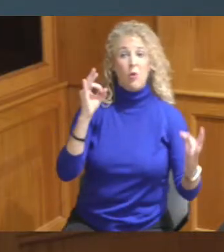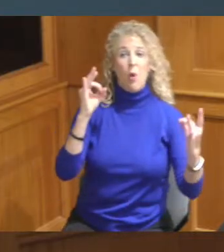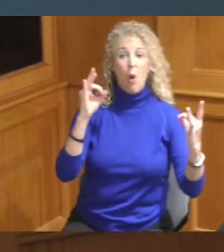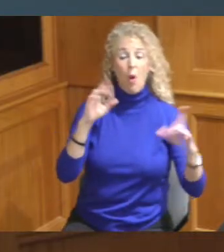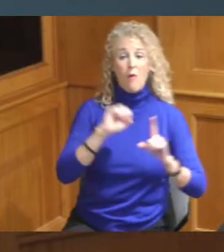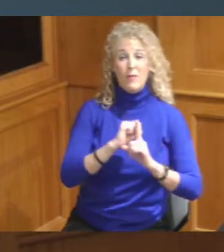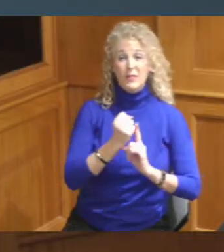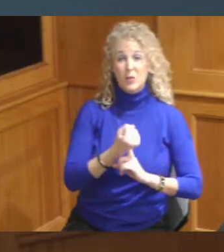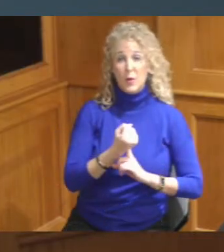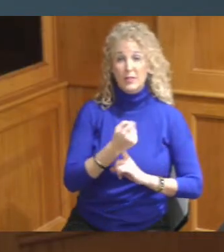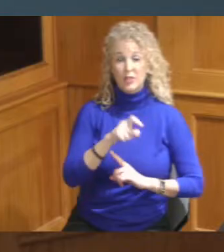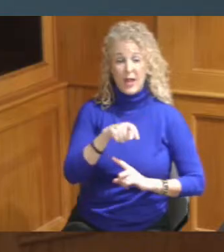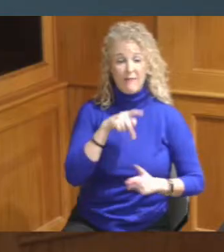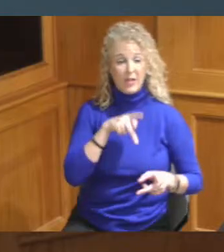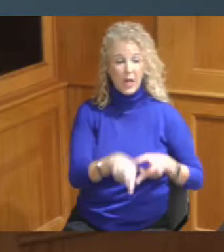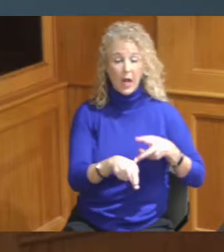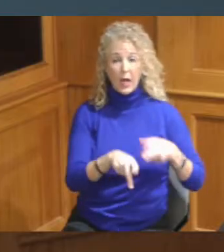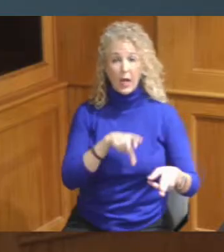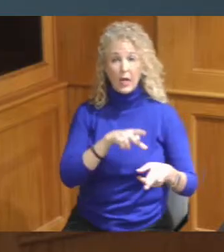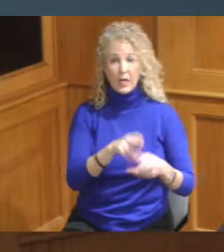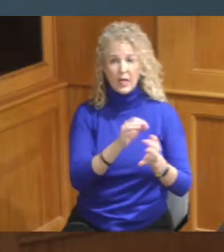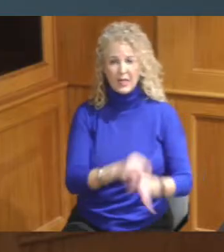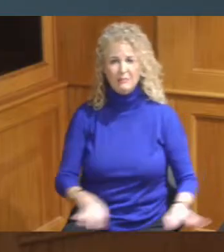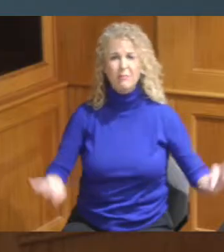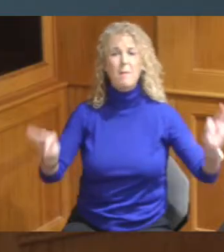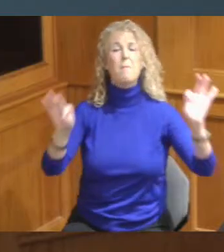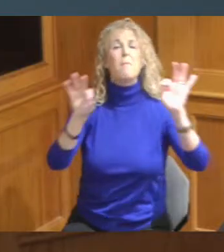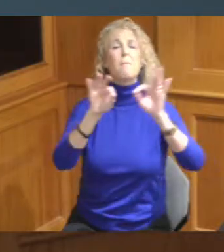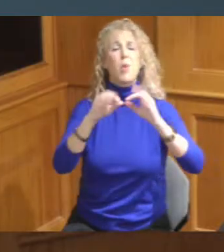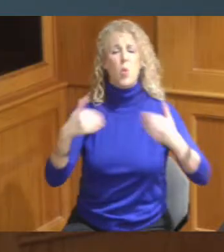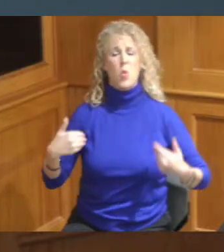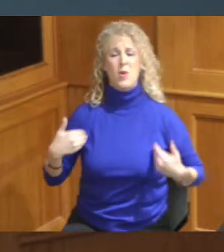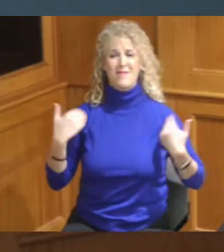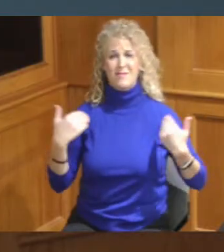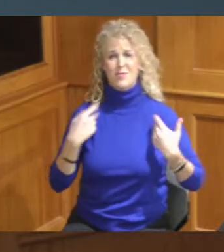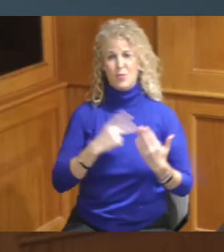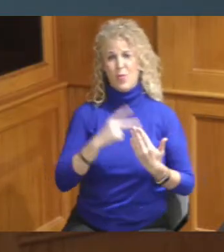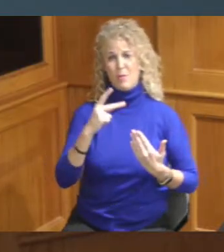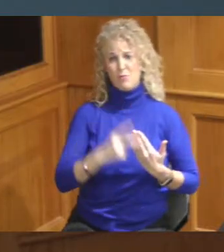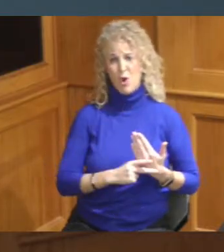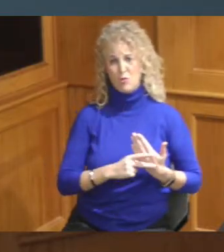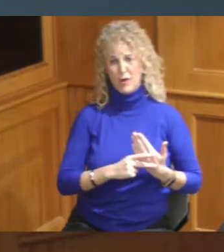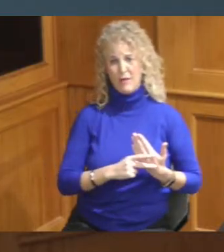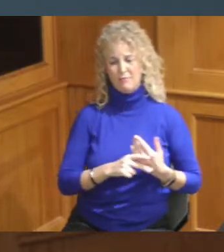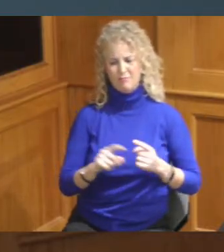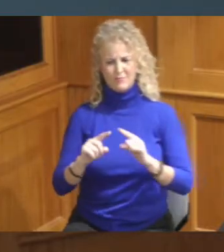having to cut essential use programs due to budget constraints. At the same time,